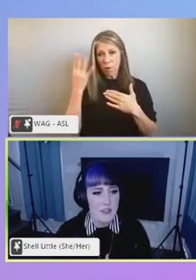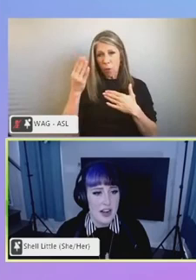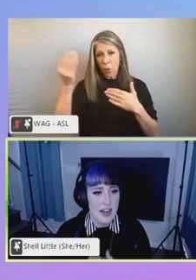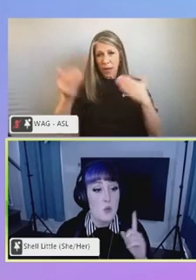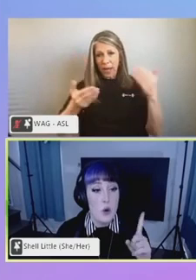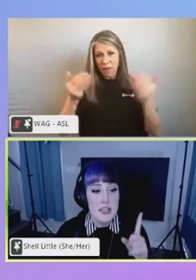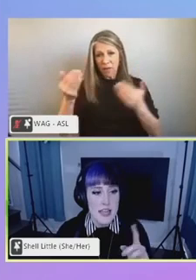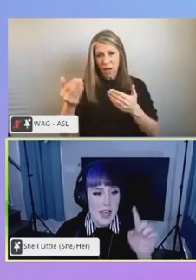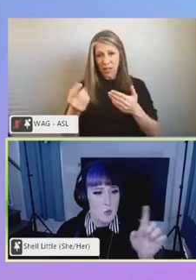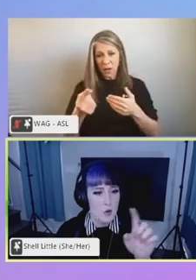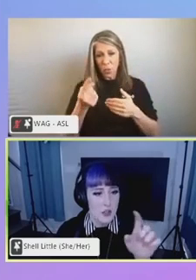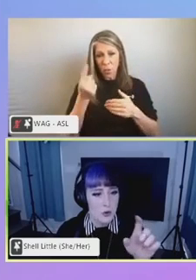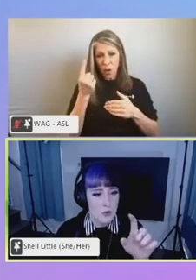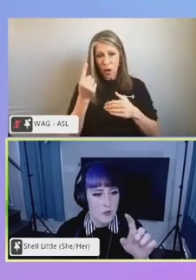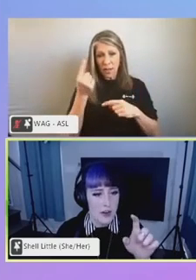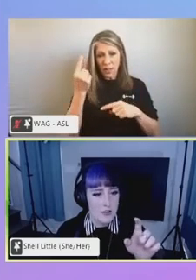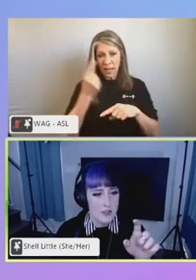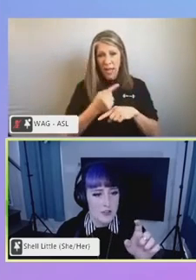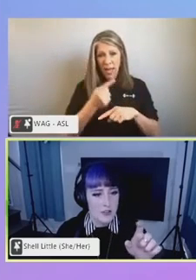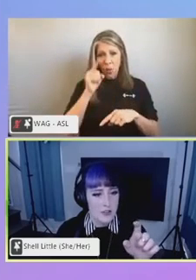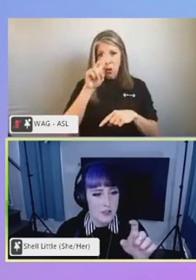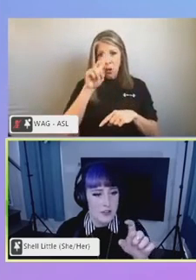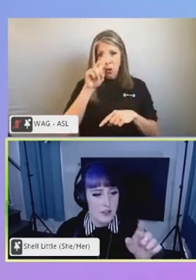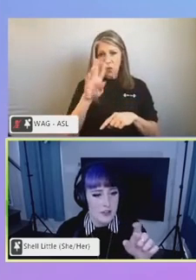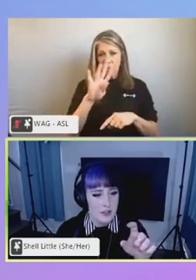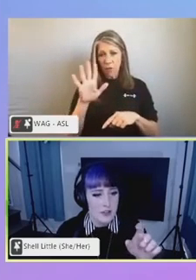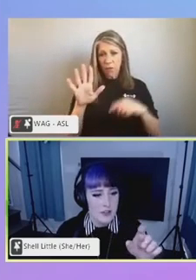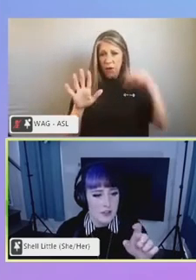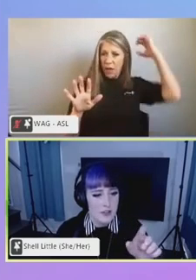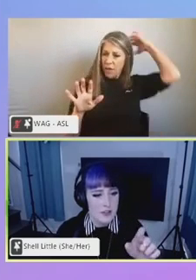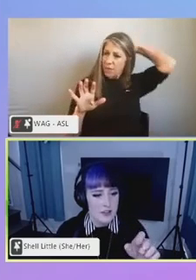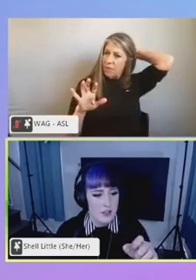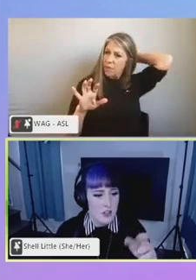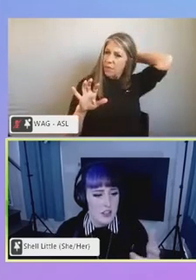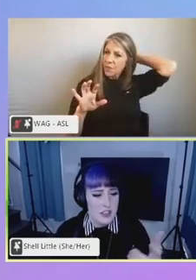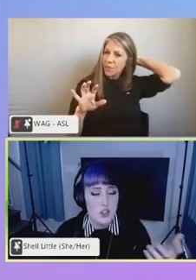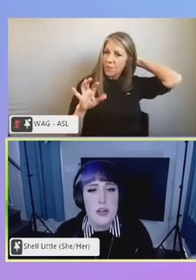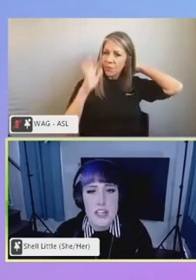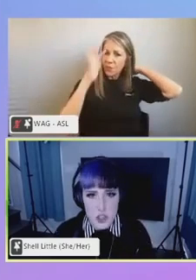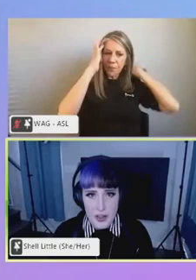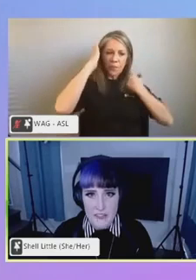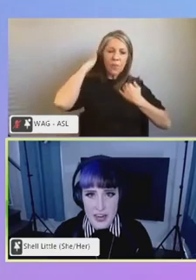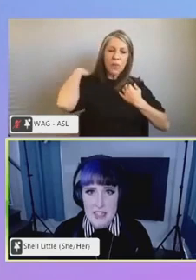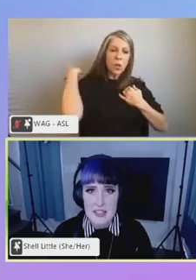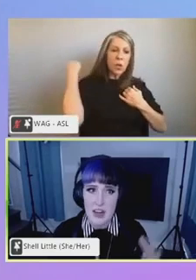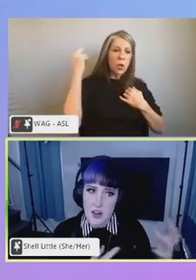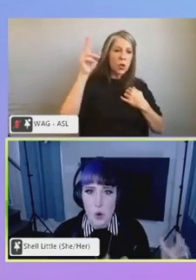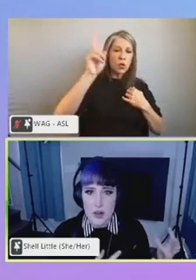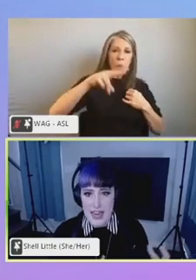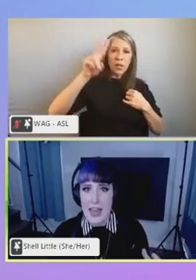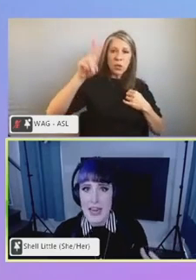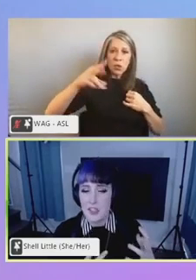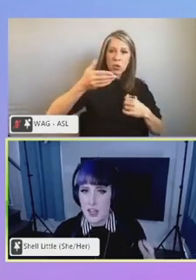individual. Just of Microsoft calendar. And I have got three, four, invites I think on one I got in one day, one,